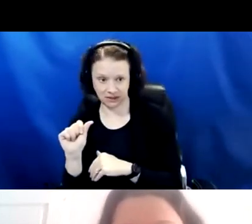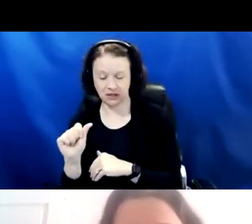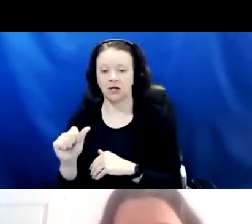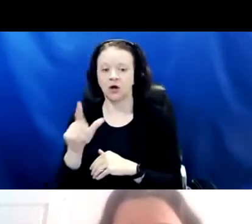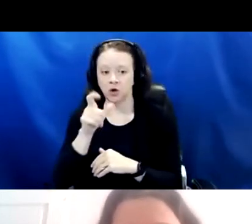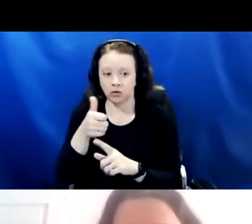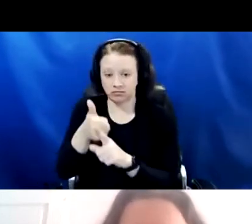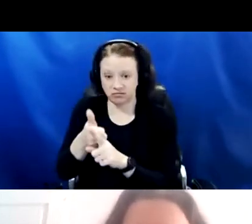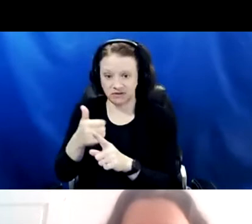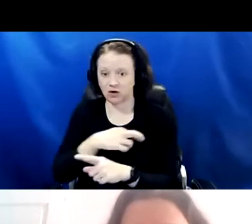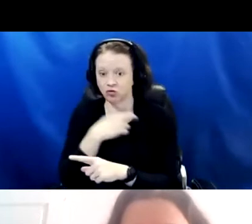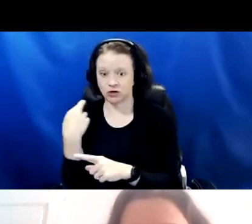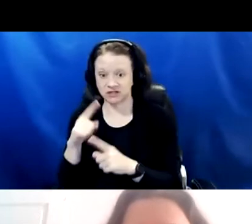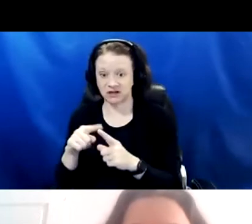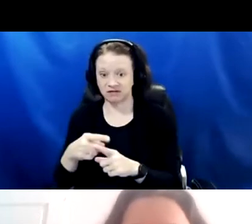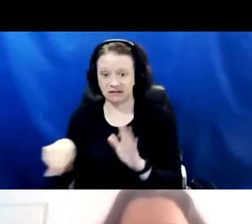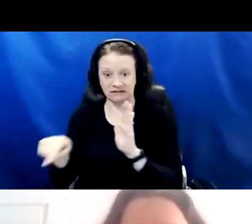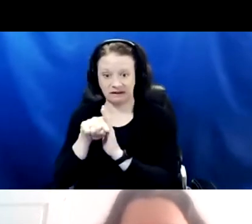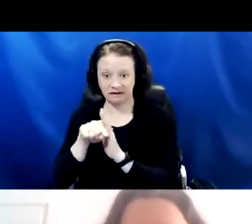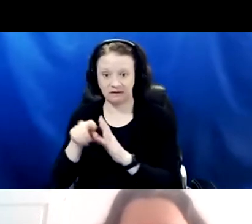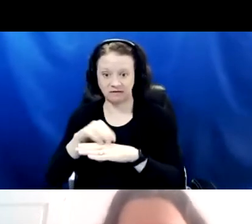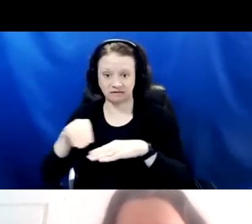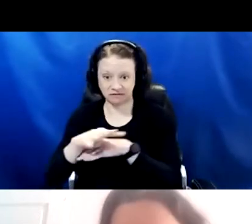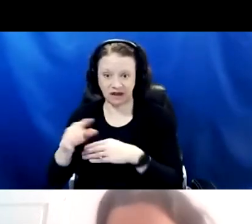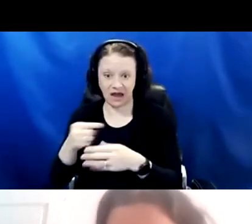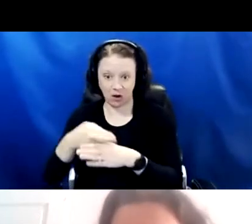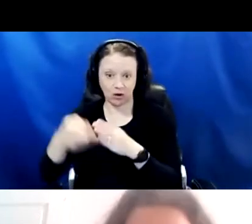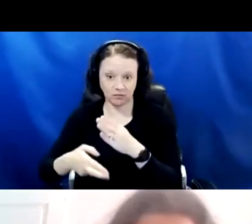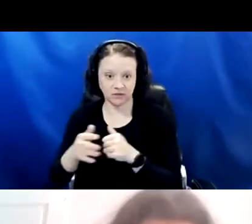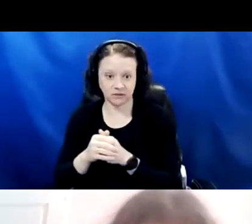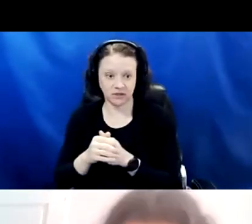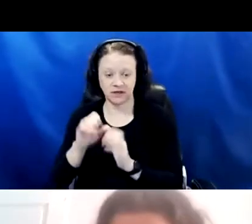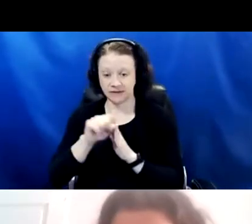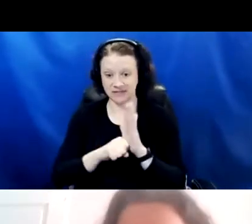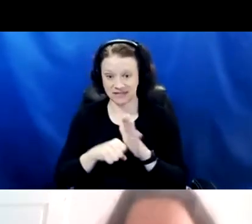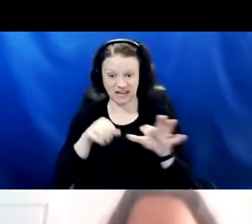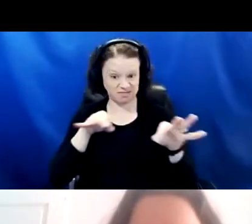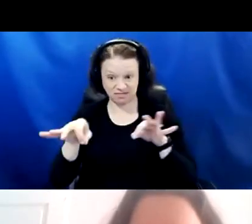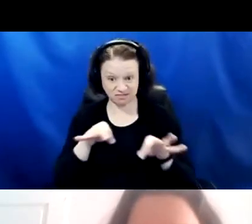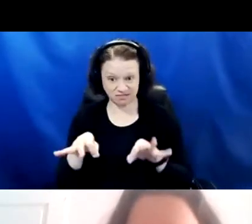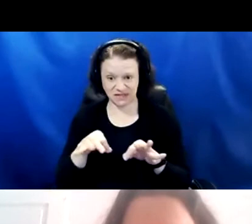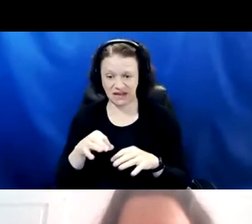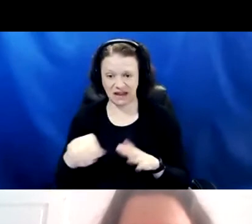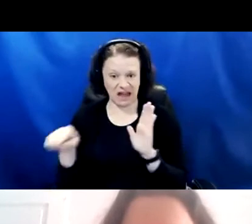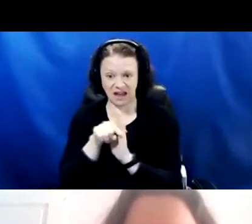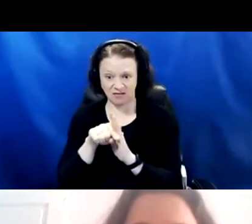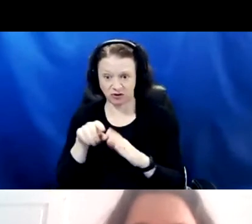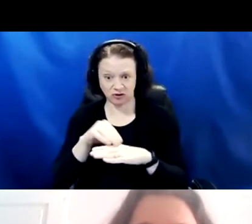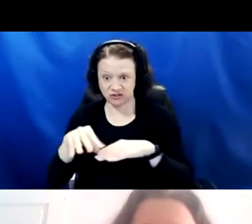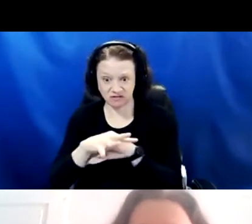of adverse outcomes, and the state has described the adverse outcomes that they're thinking of here.